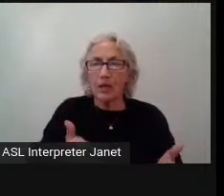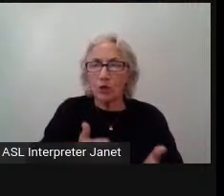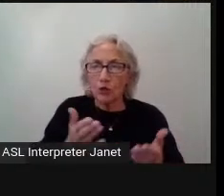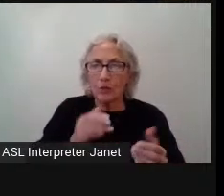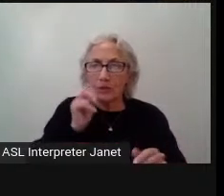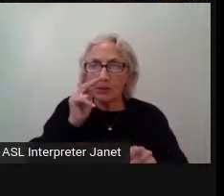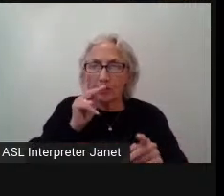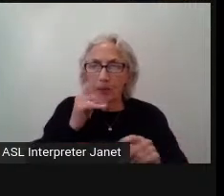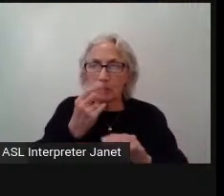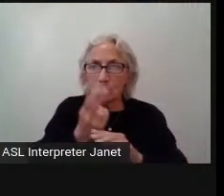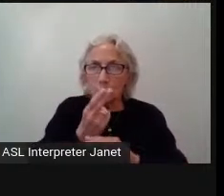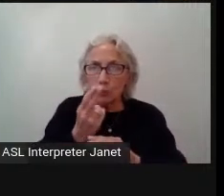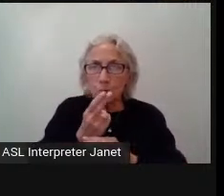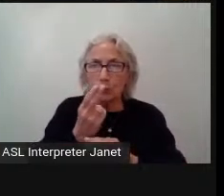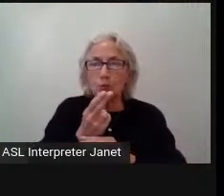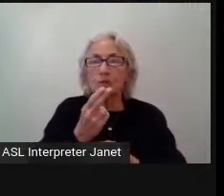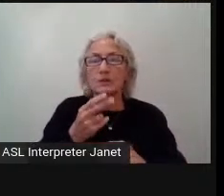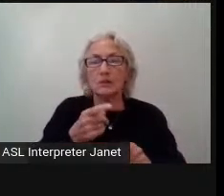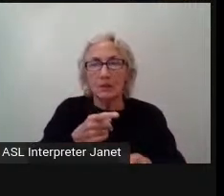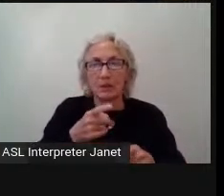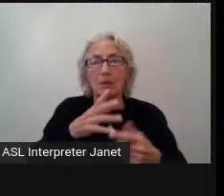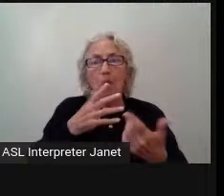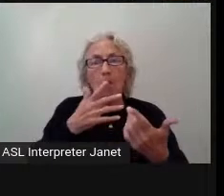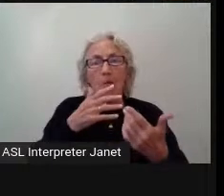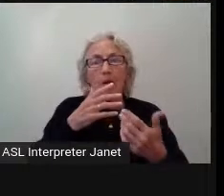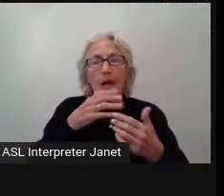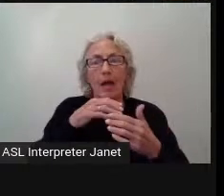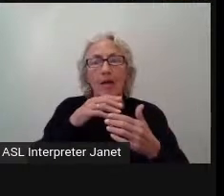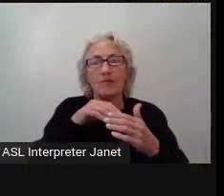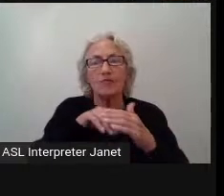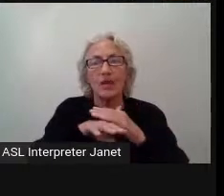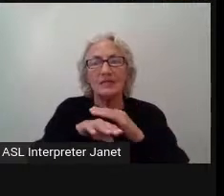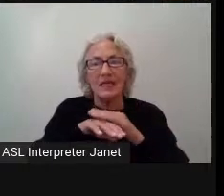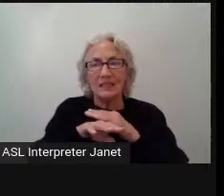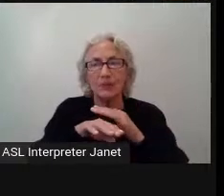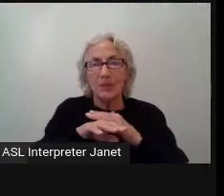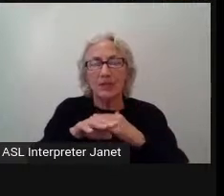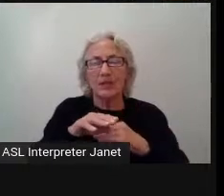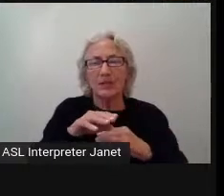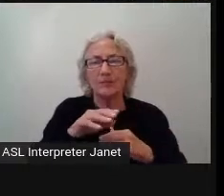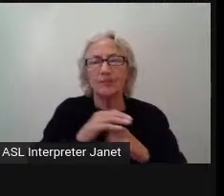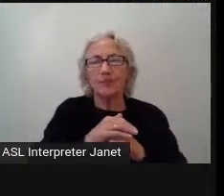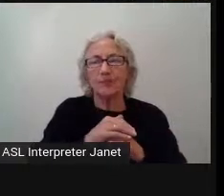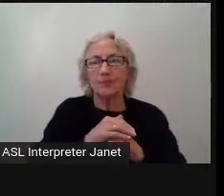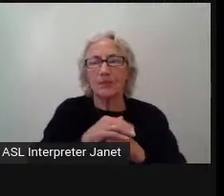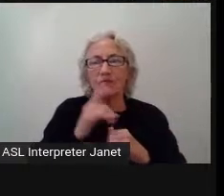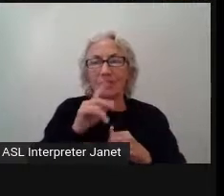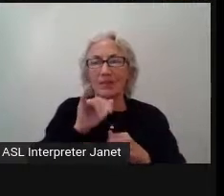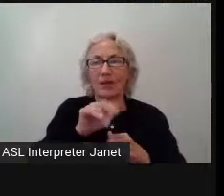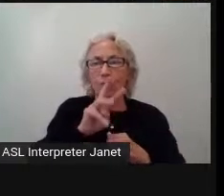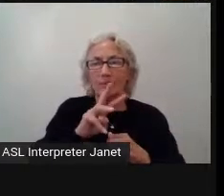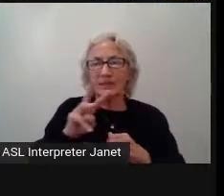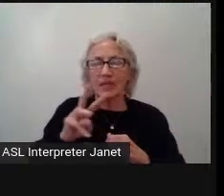Joomla with this and we actually discourage people to use it .